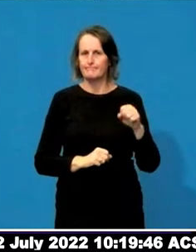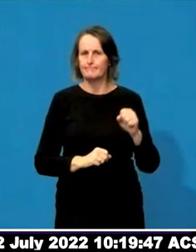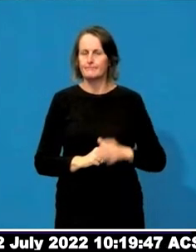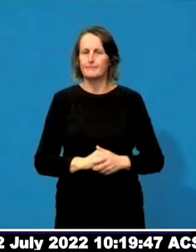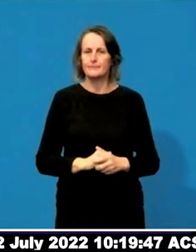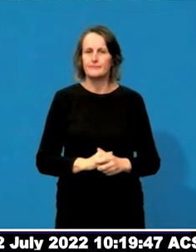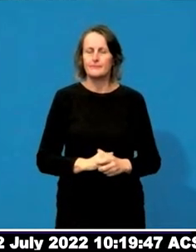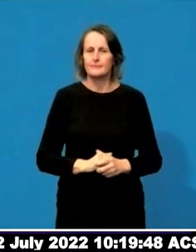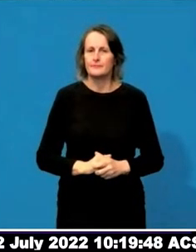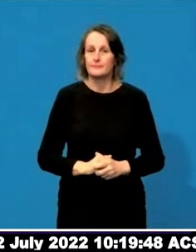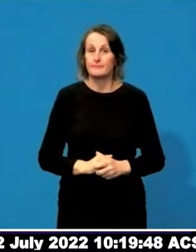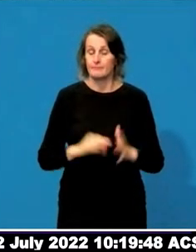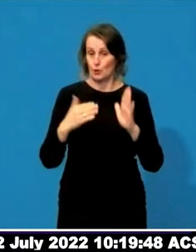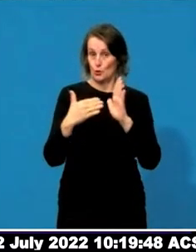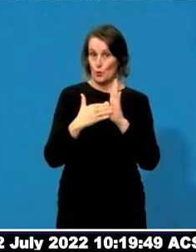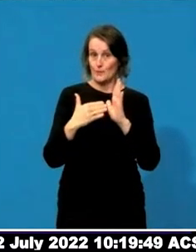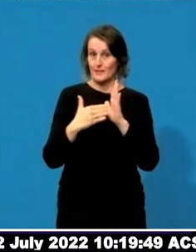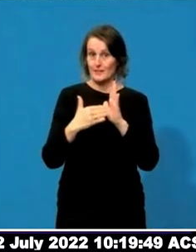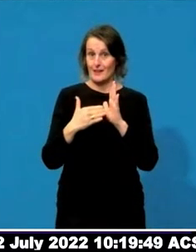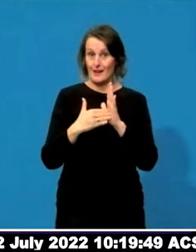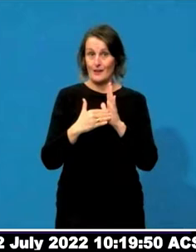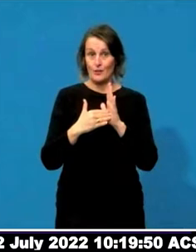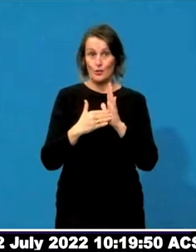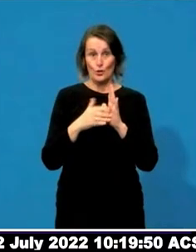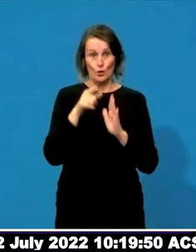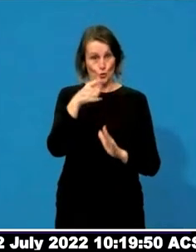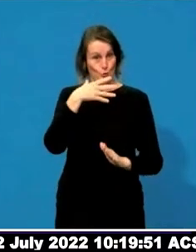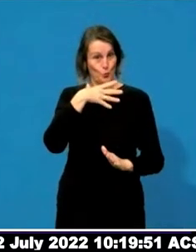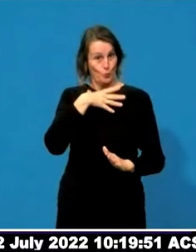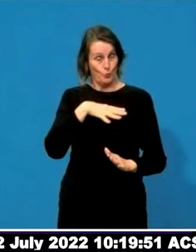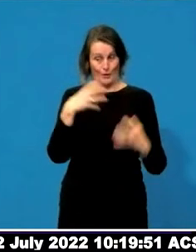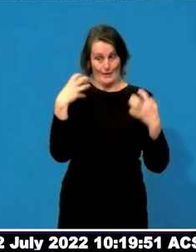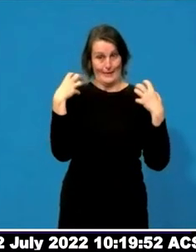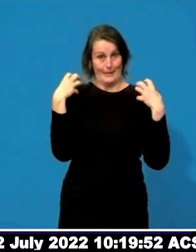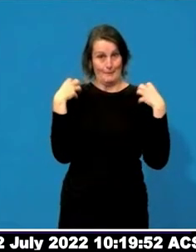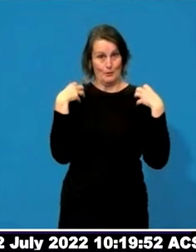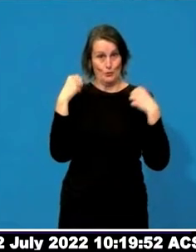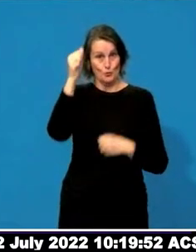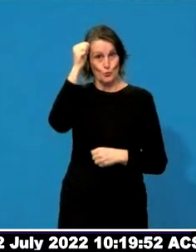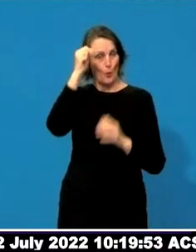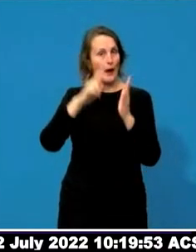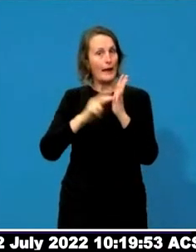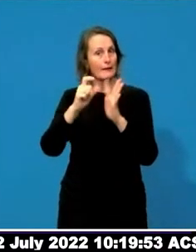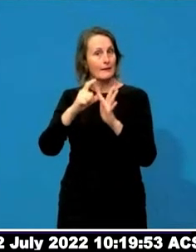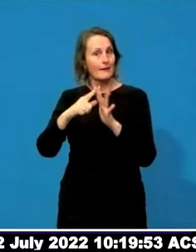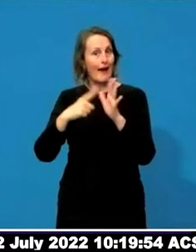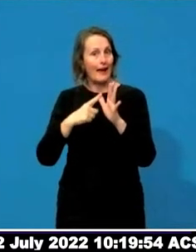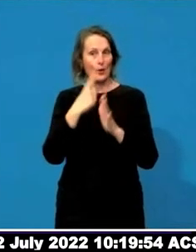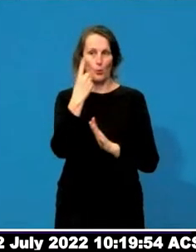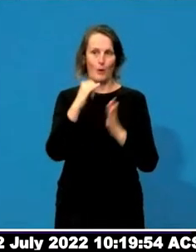And today, you would like the Commissioners to know that one size doesn't fit all? Em is nodding.